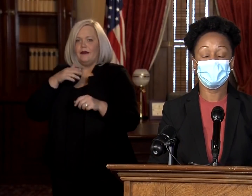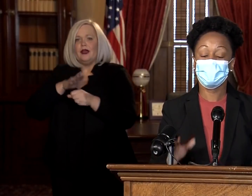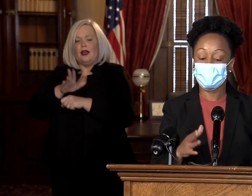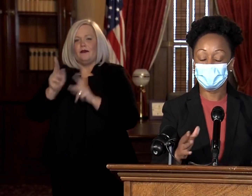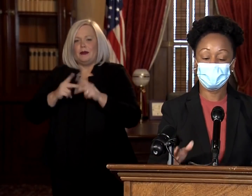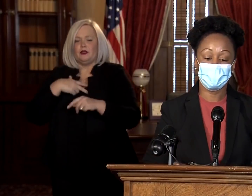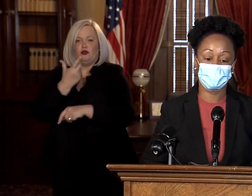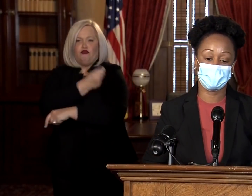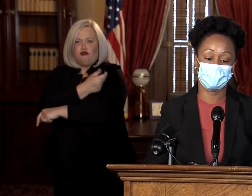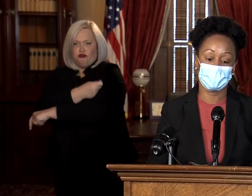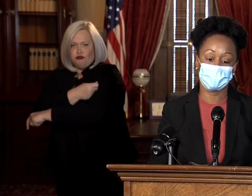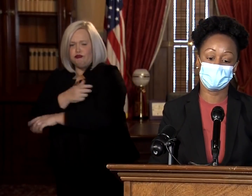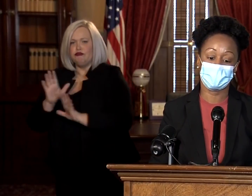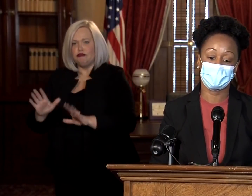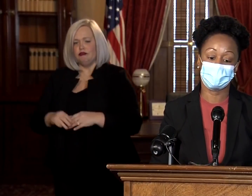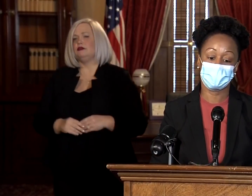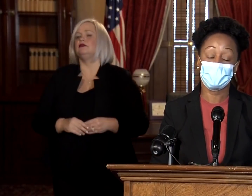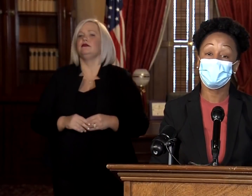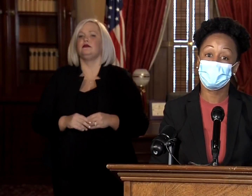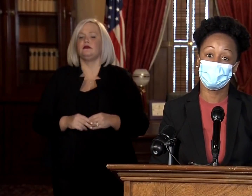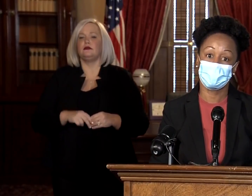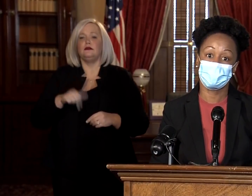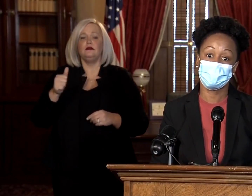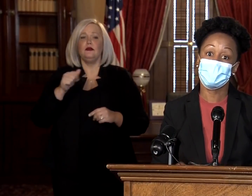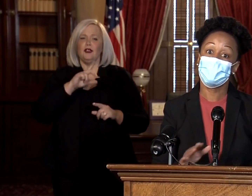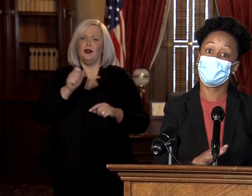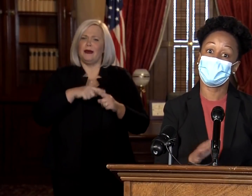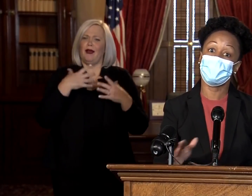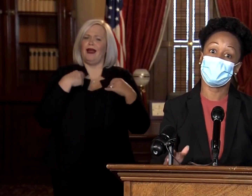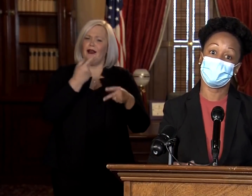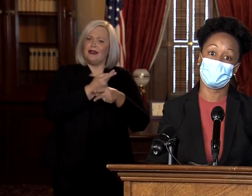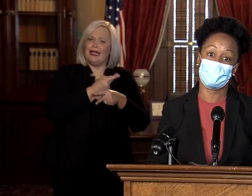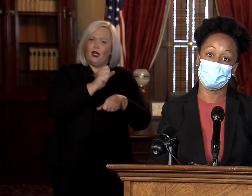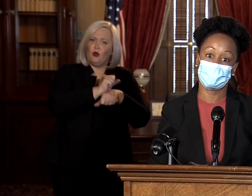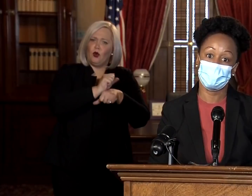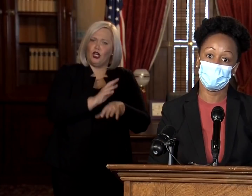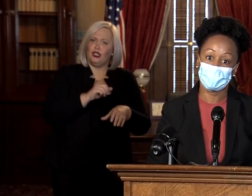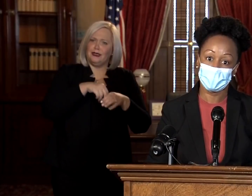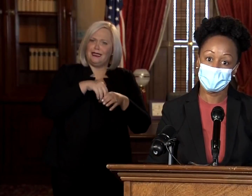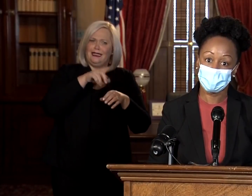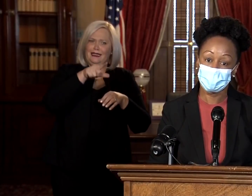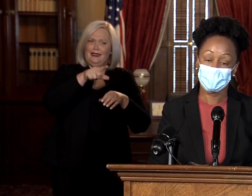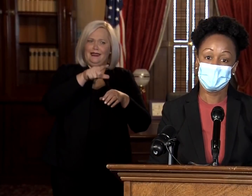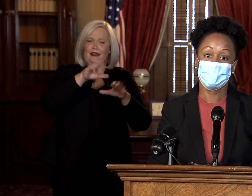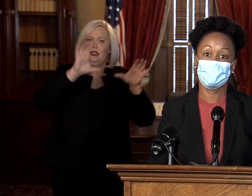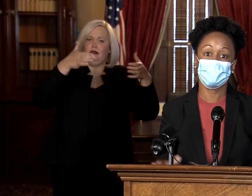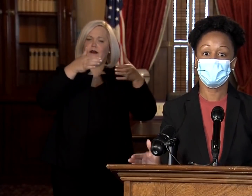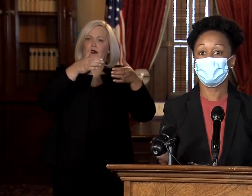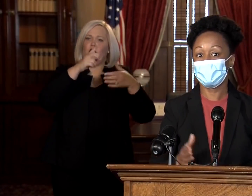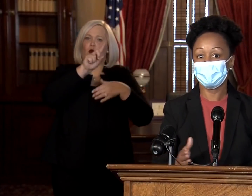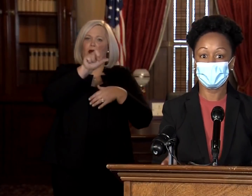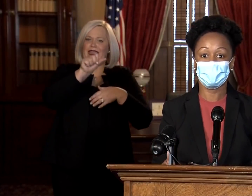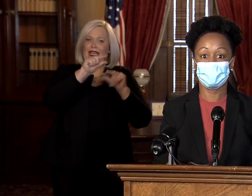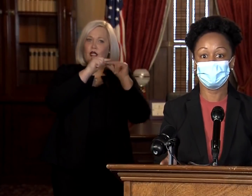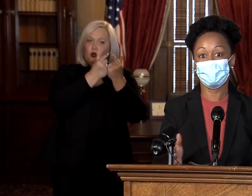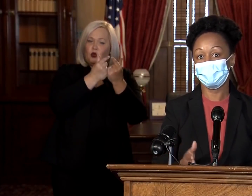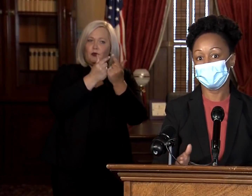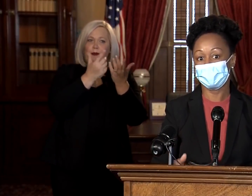everyone can move as quickly as they can and that staffing is they can and that staffing is not a challenge. not a challenge. To the other question about To the other question about health care workers within that